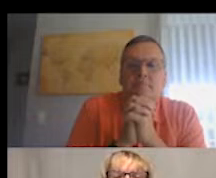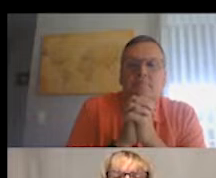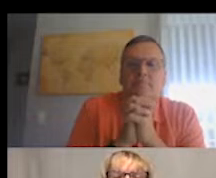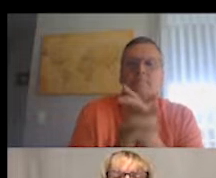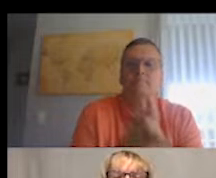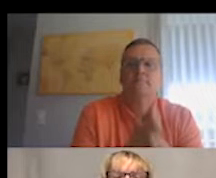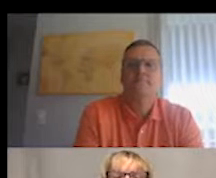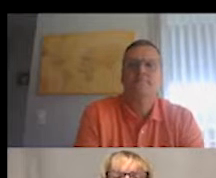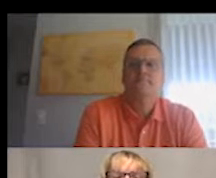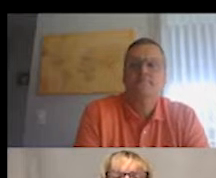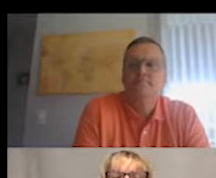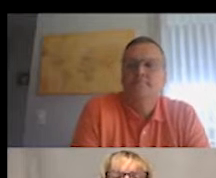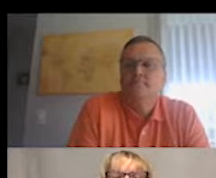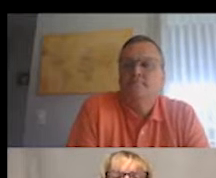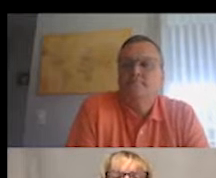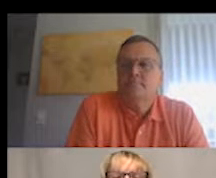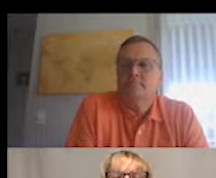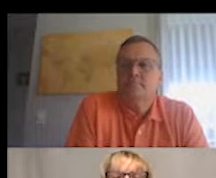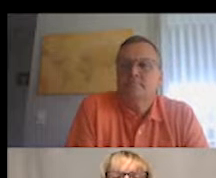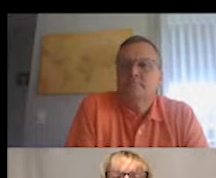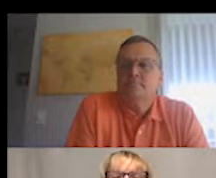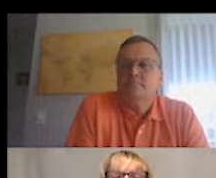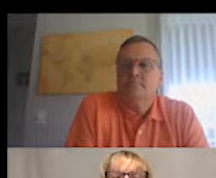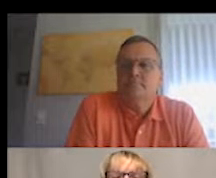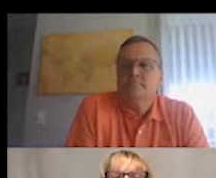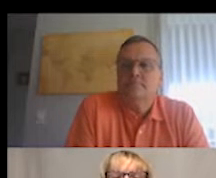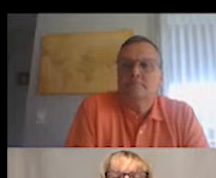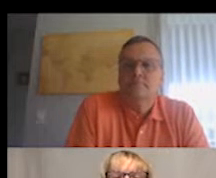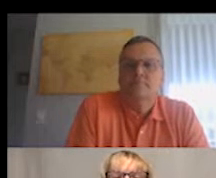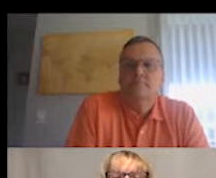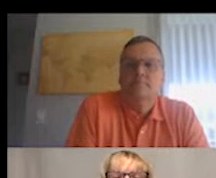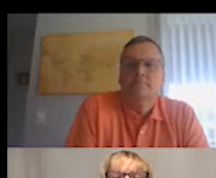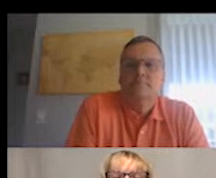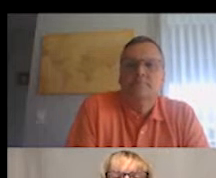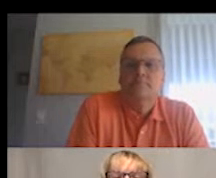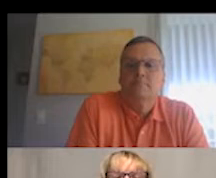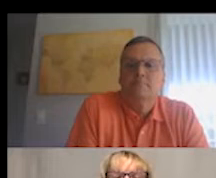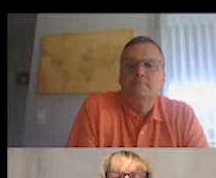you may be able to participate in one or more of these five pre-s activities you